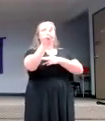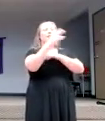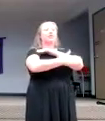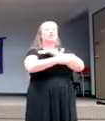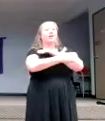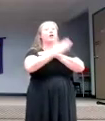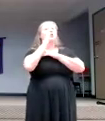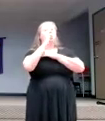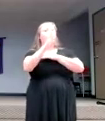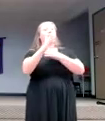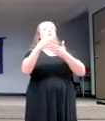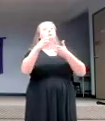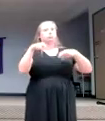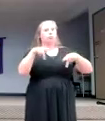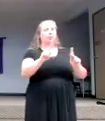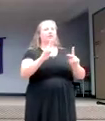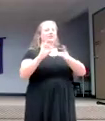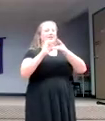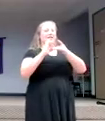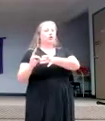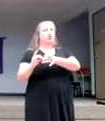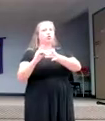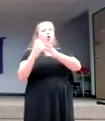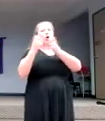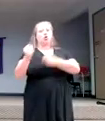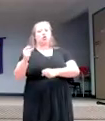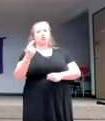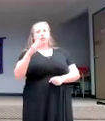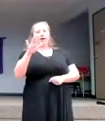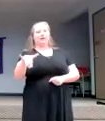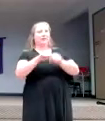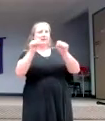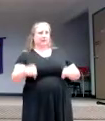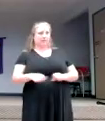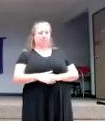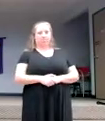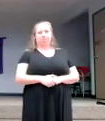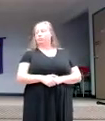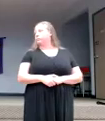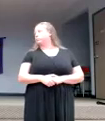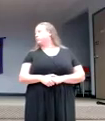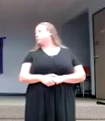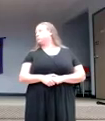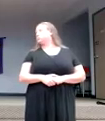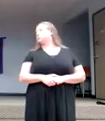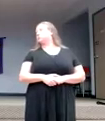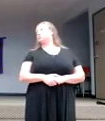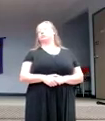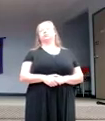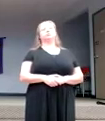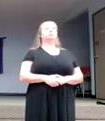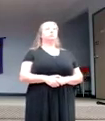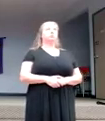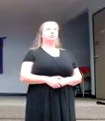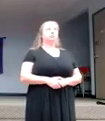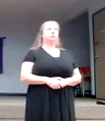to connect to a gravity system, which will be implemented as part of this project.